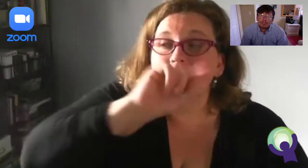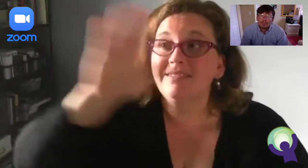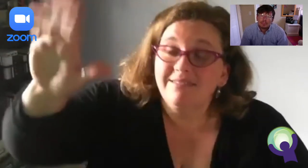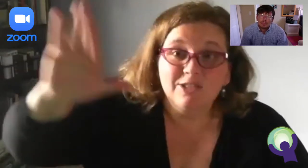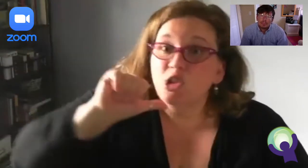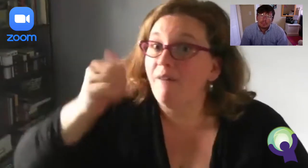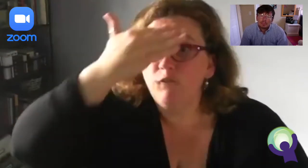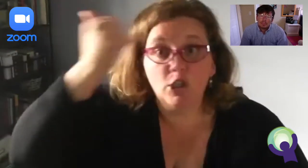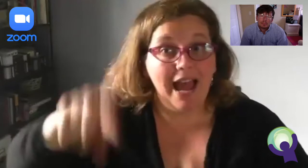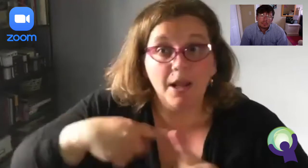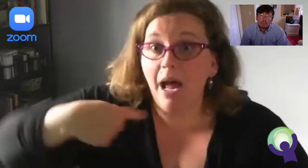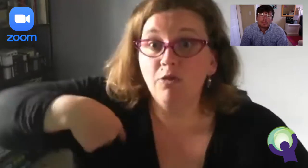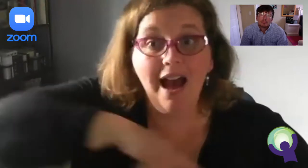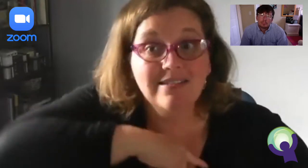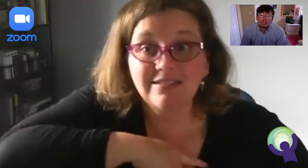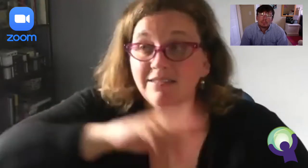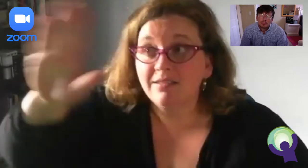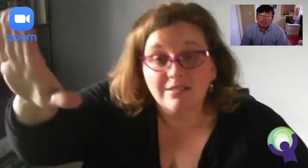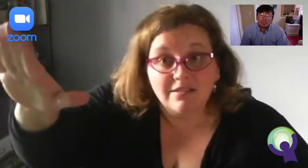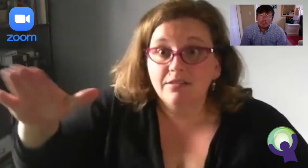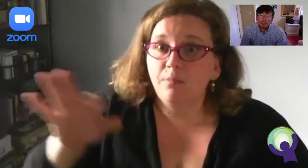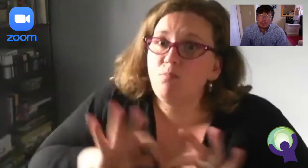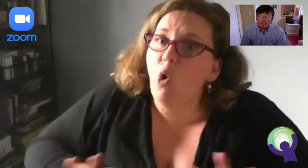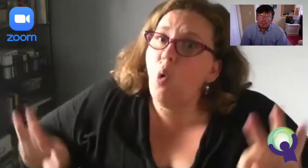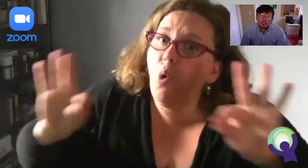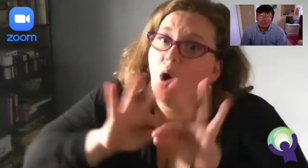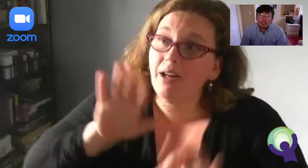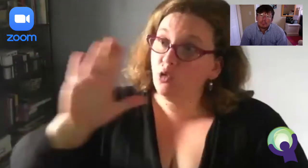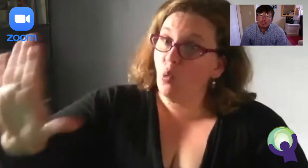you know there's lots of offices that we have to remind them don't forget